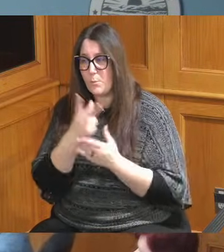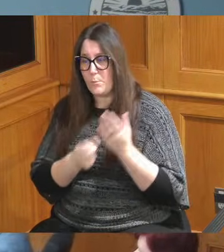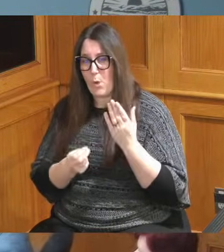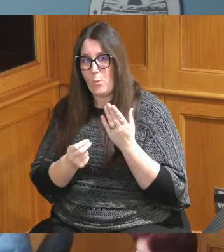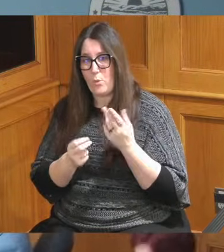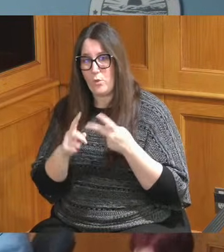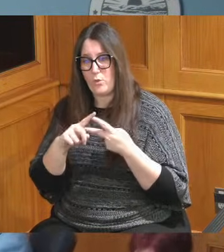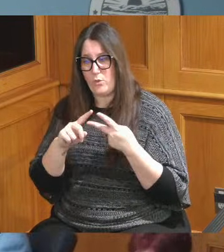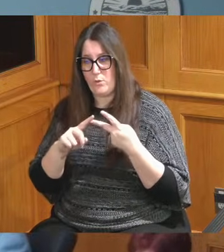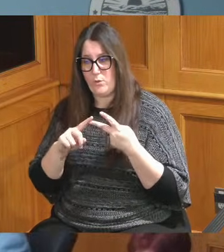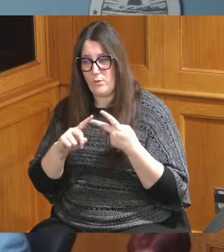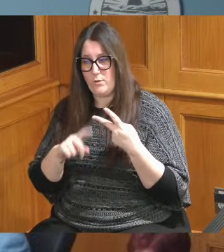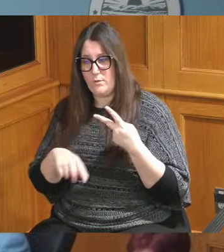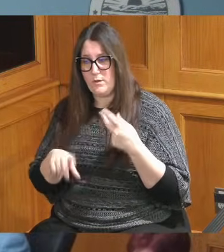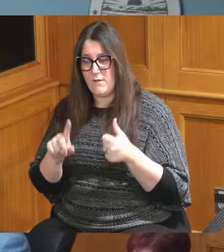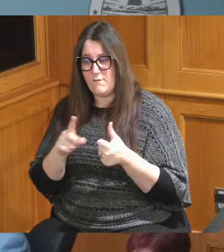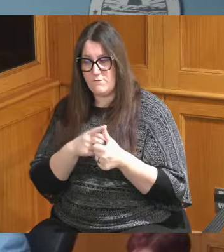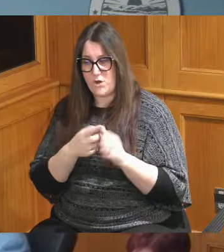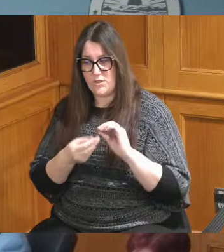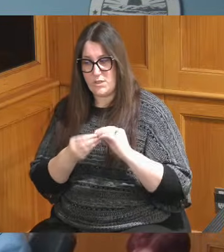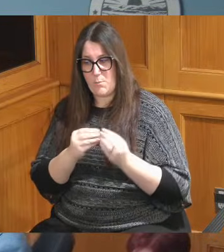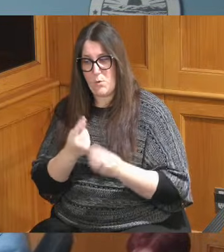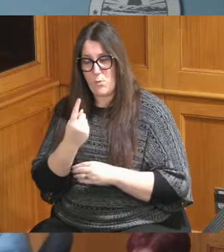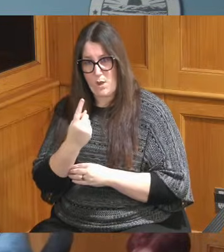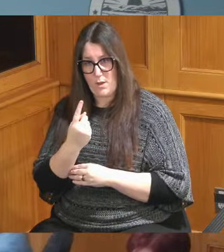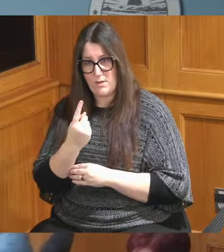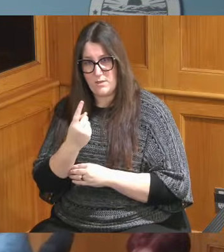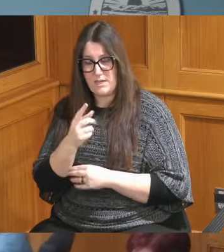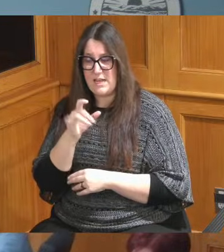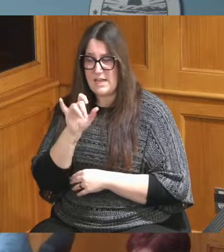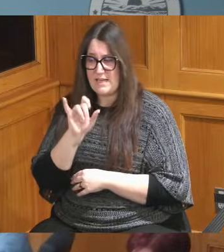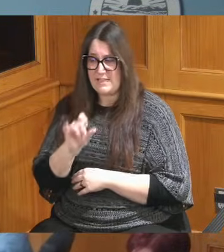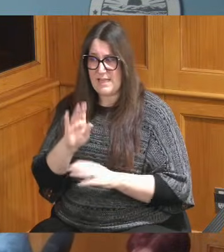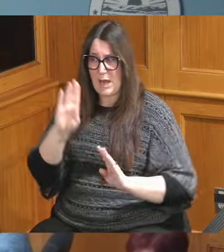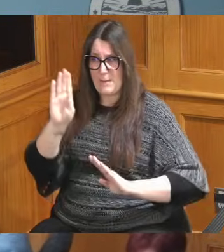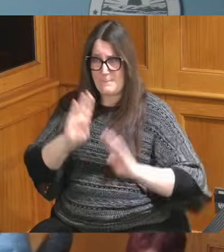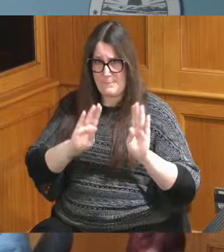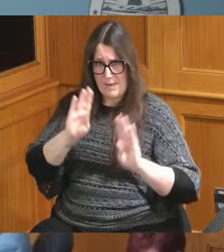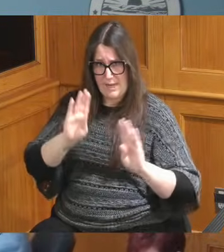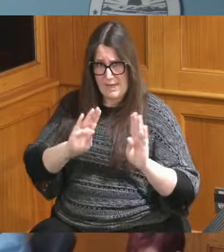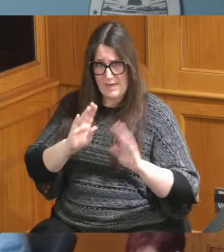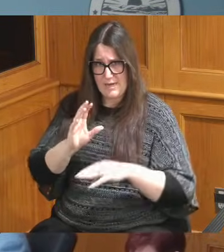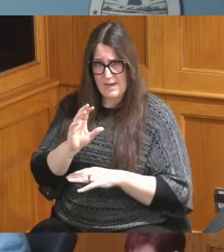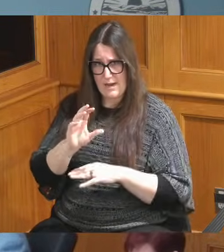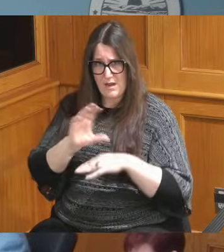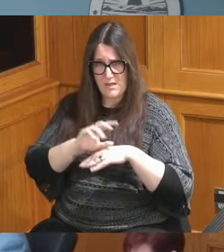one and two. First of all, on item number one, is that a bid out consulting agreement or is that a